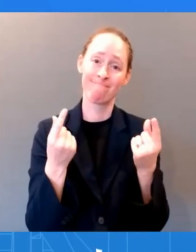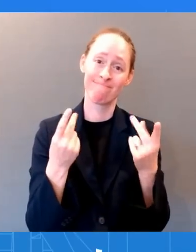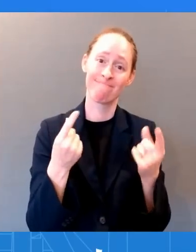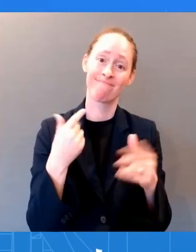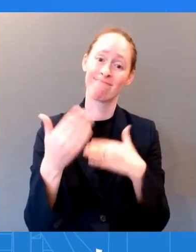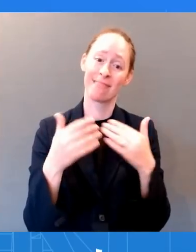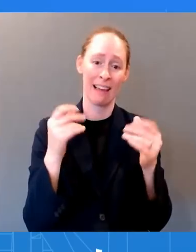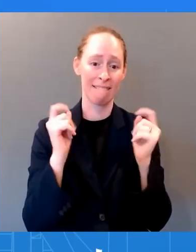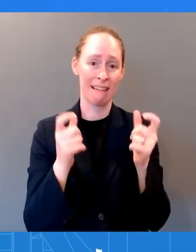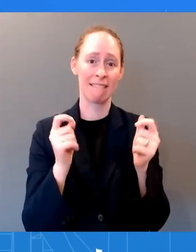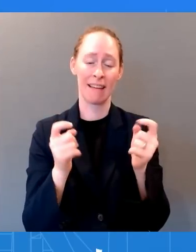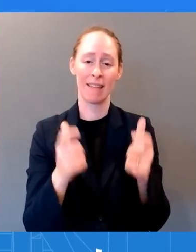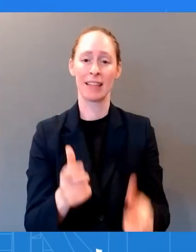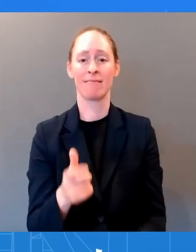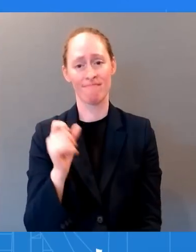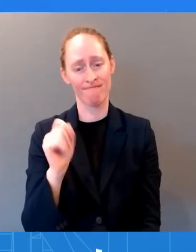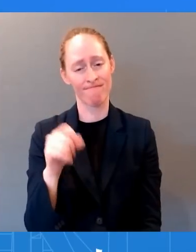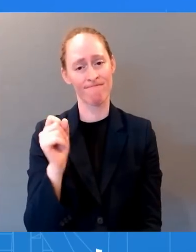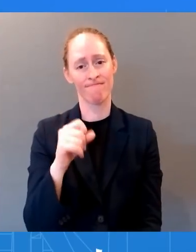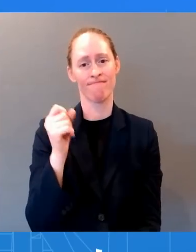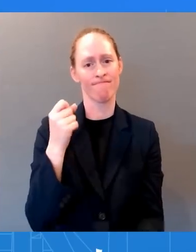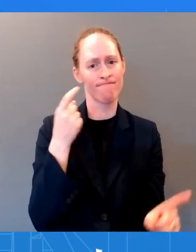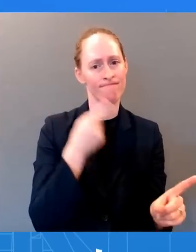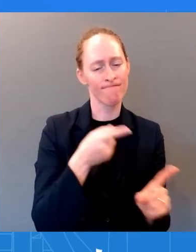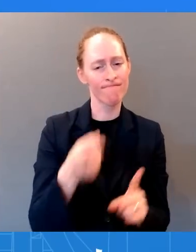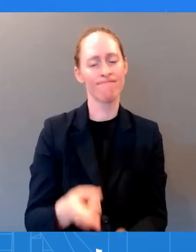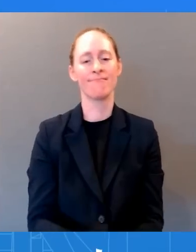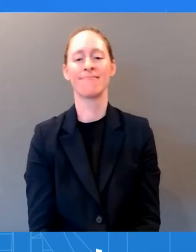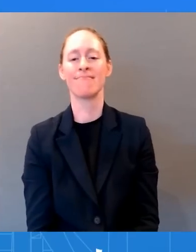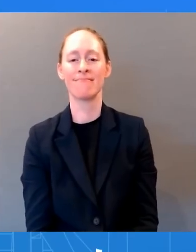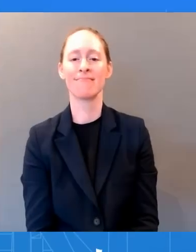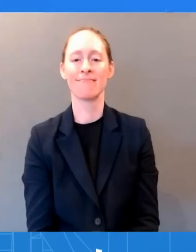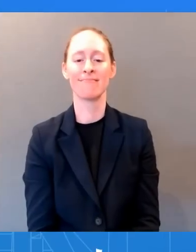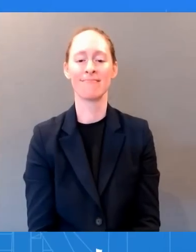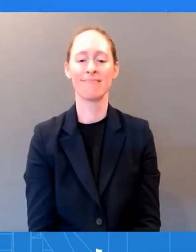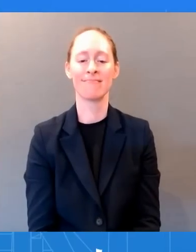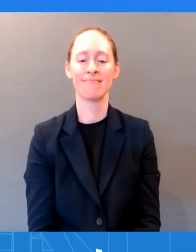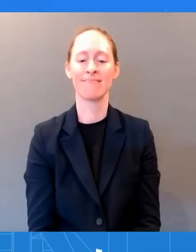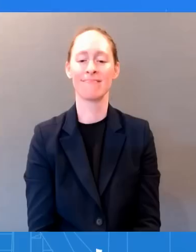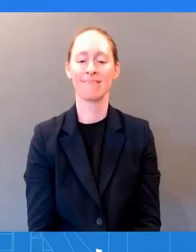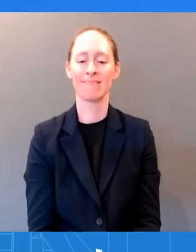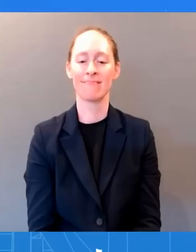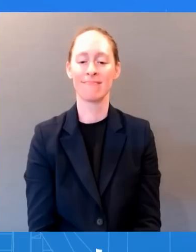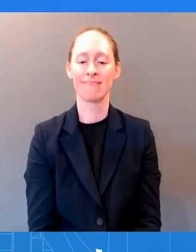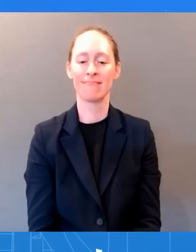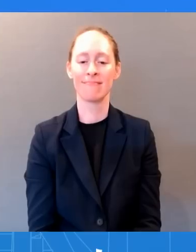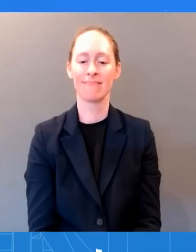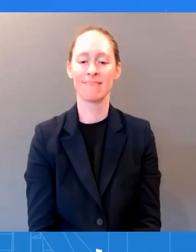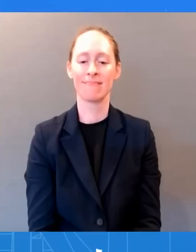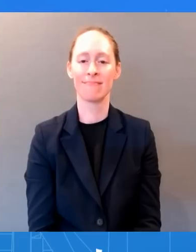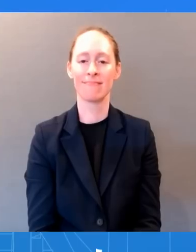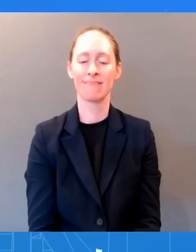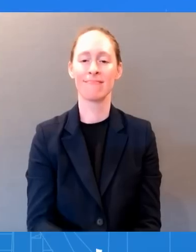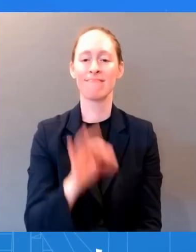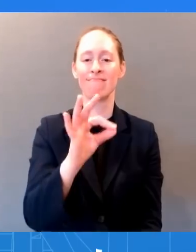I certainly would refer you to Department of State. The Press: Thanks, Karine. Ms. Jean-Pierre: Yeah. Okay. Thank you, guys. The Press: Thanks, Karine. Ms. Jean-Pierre: All right. All right. Thank you.